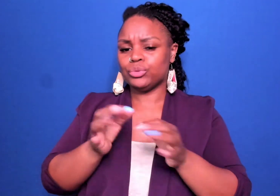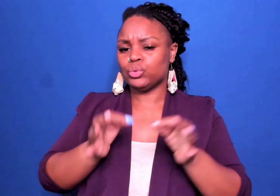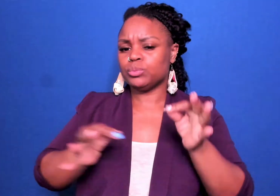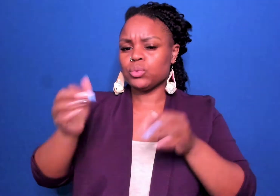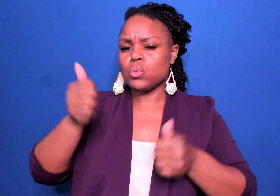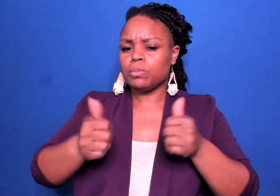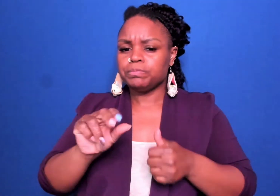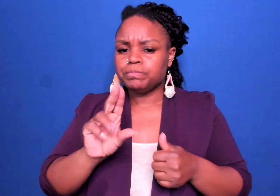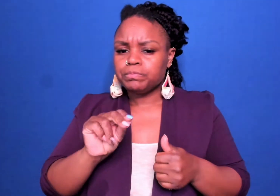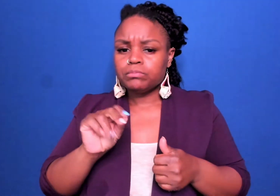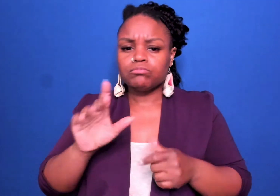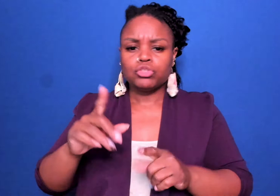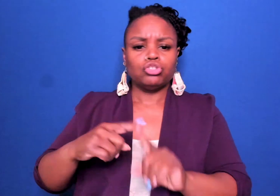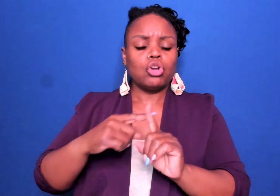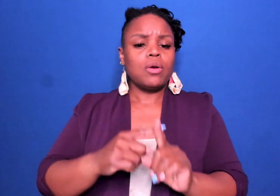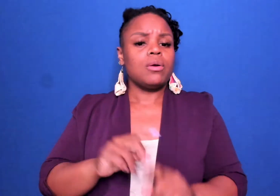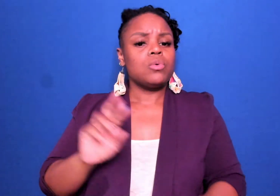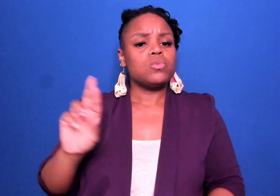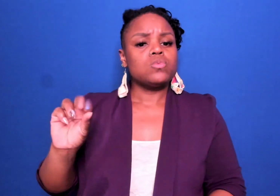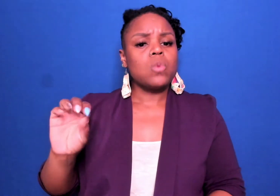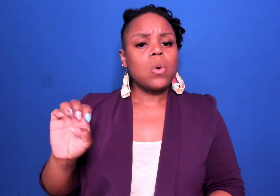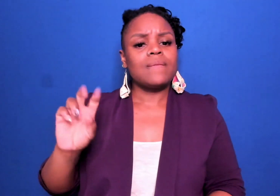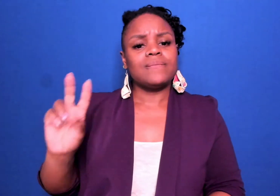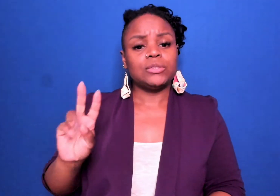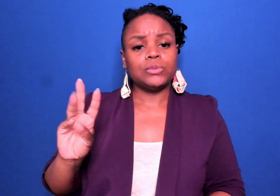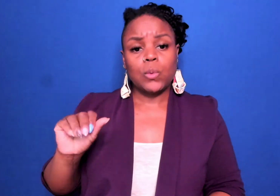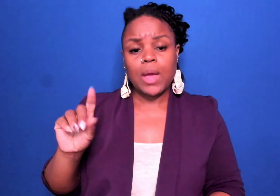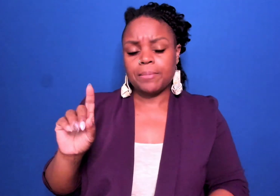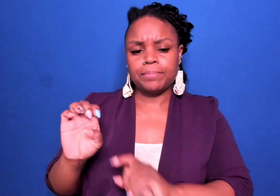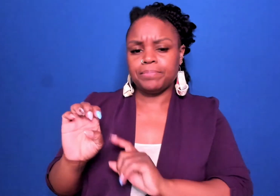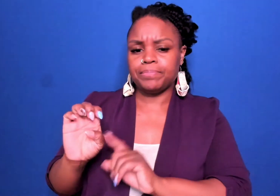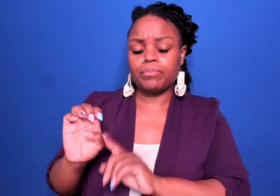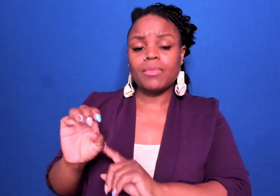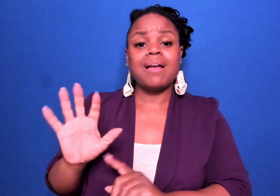the supreme court’s targeting of Roe v. Wade.